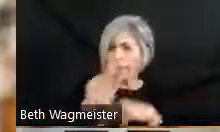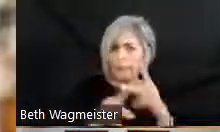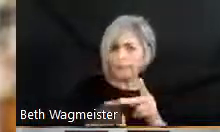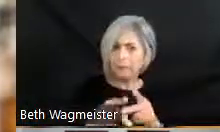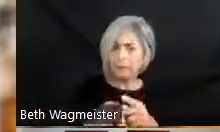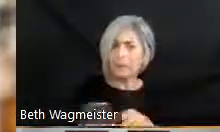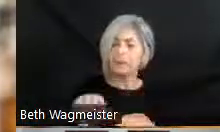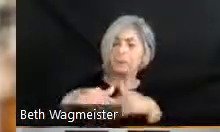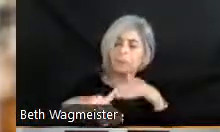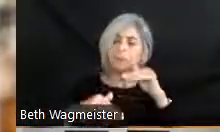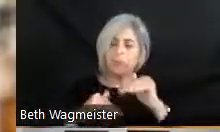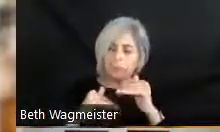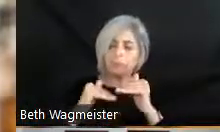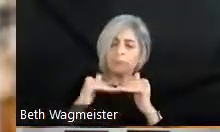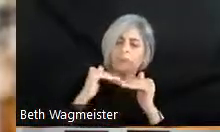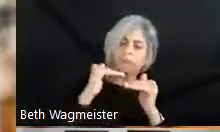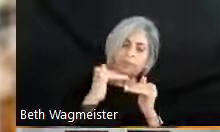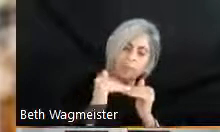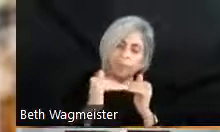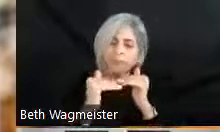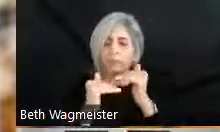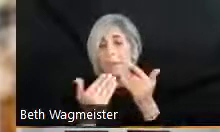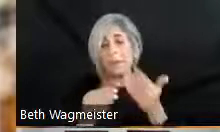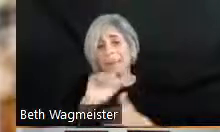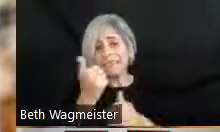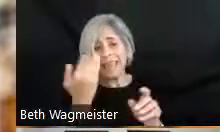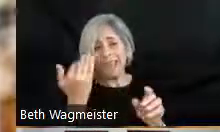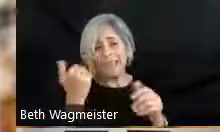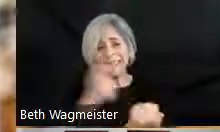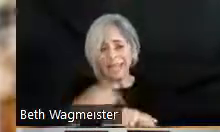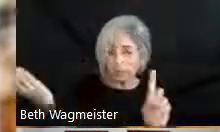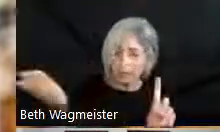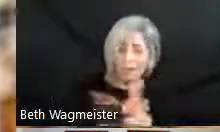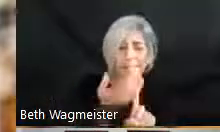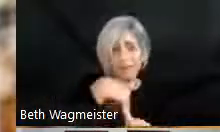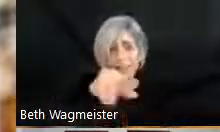steps, right? Maybe it's the tenth time we try to convince someone to care. That's tough.